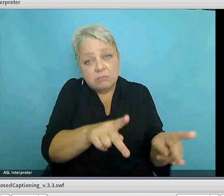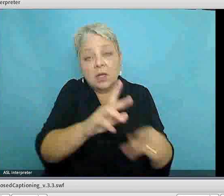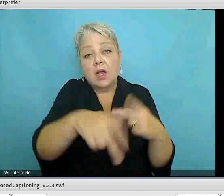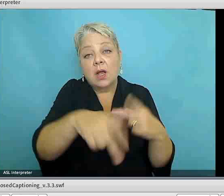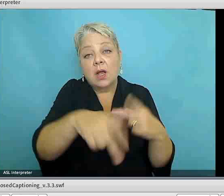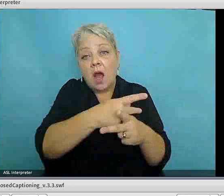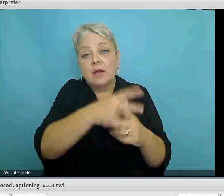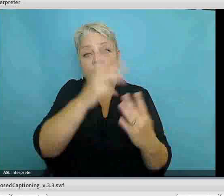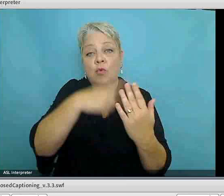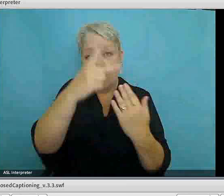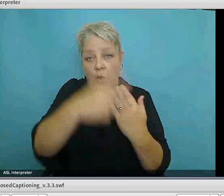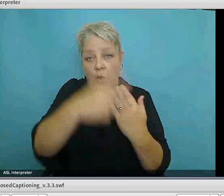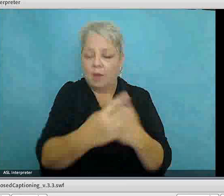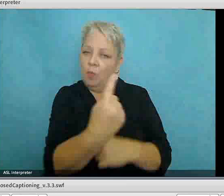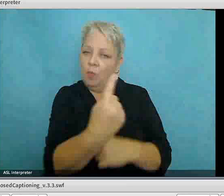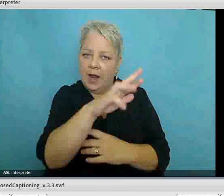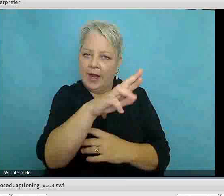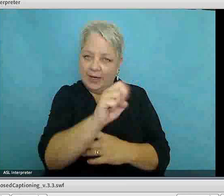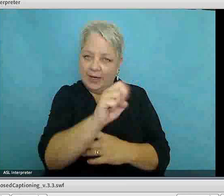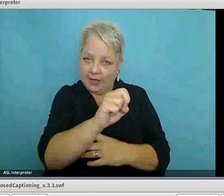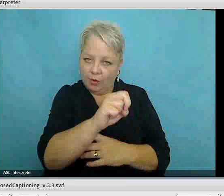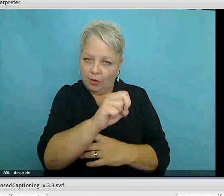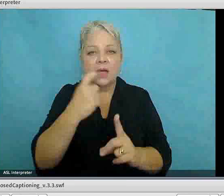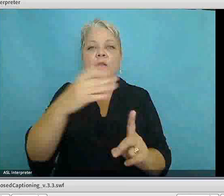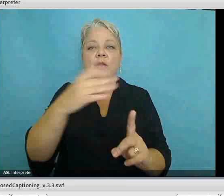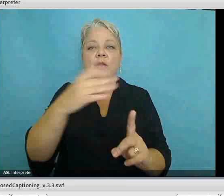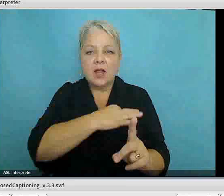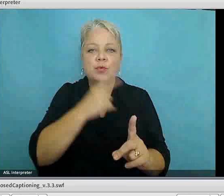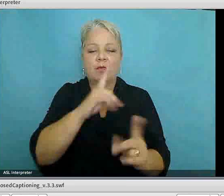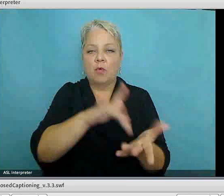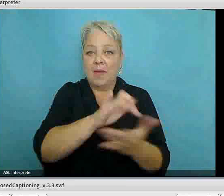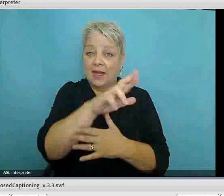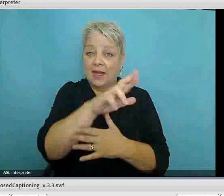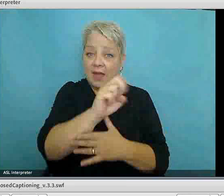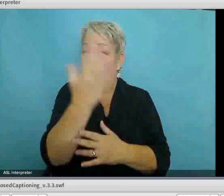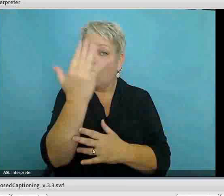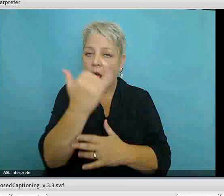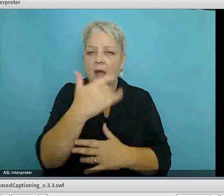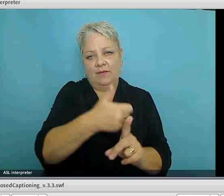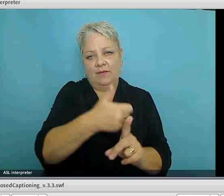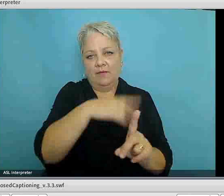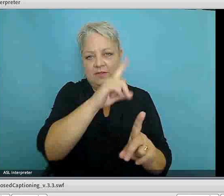are eligible for Medicare by virtue of having a disability.